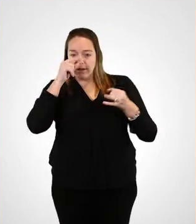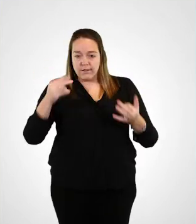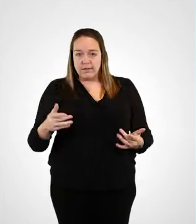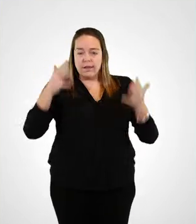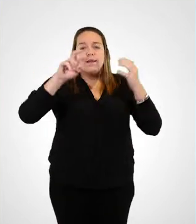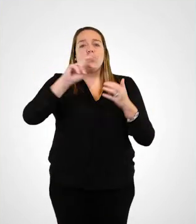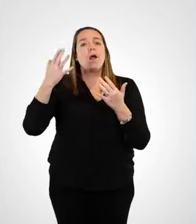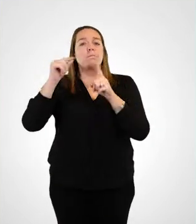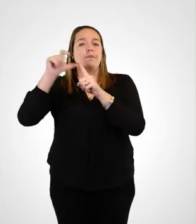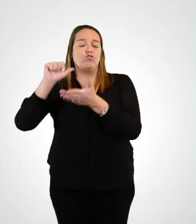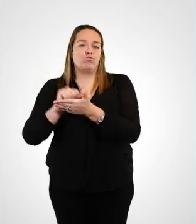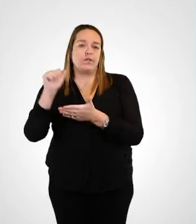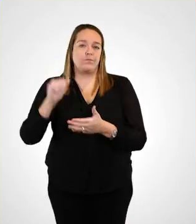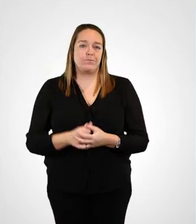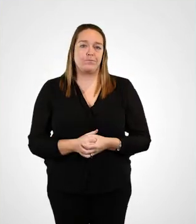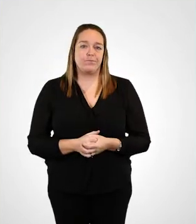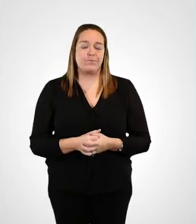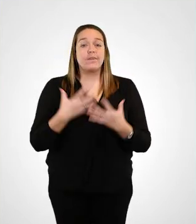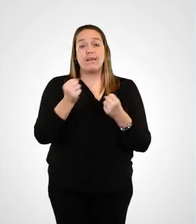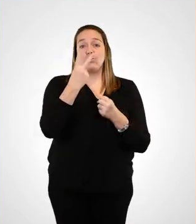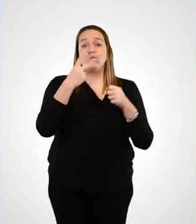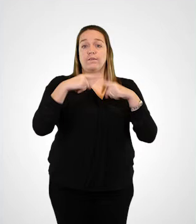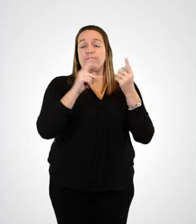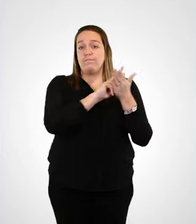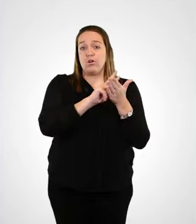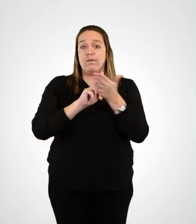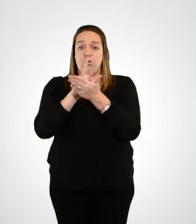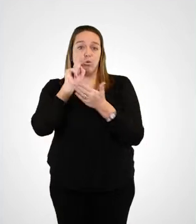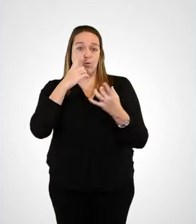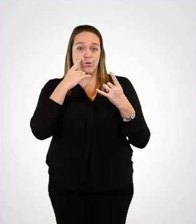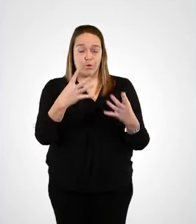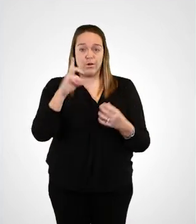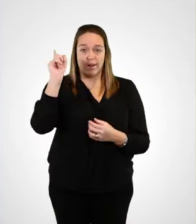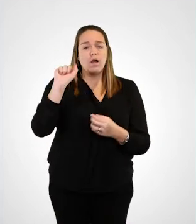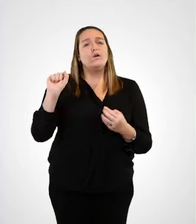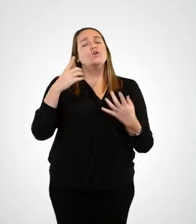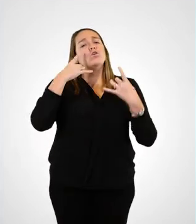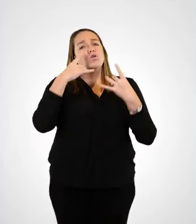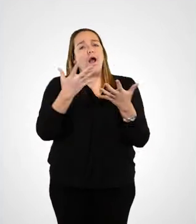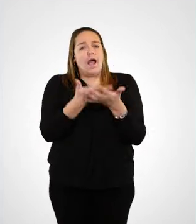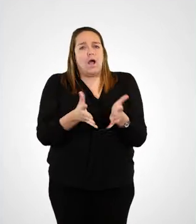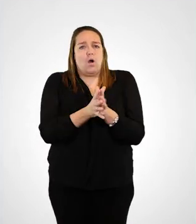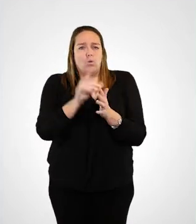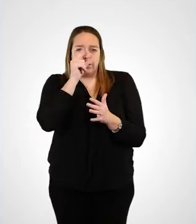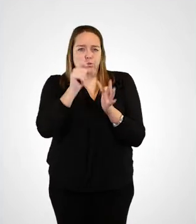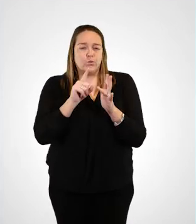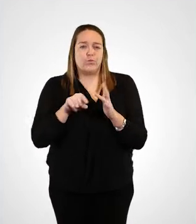and get a percent correct comprehension in a variety of settings. And here are two video clips that give an illustration